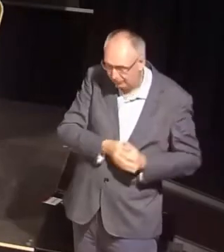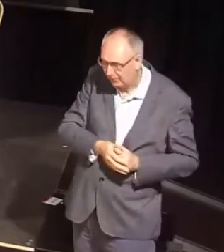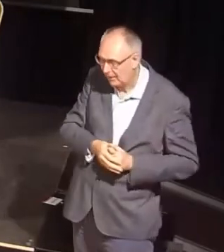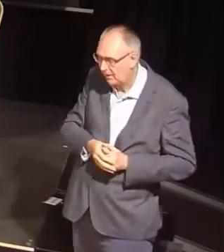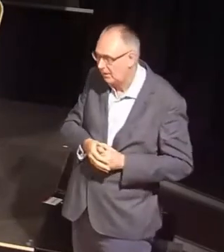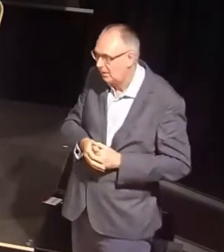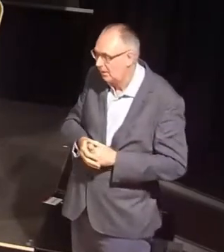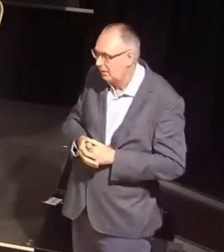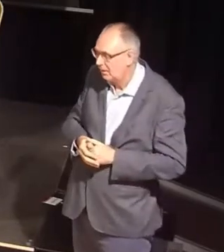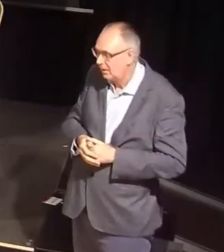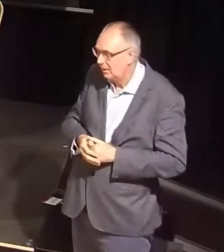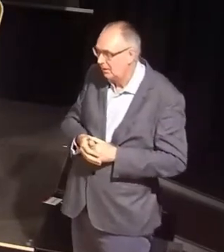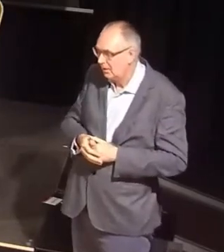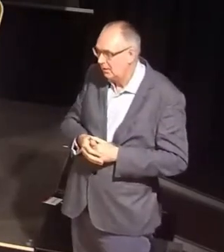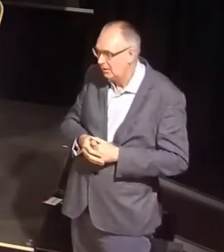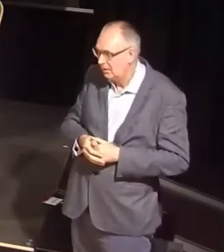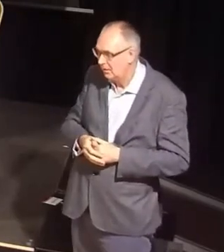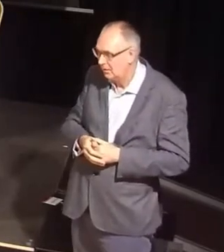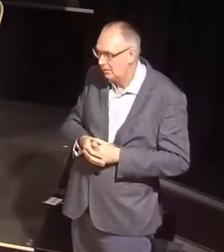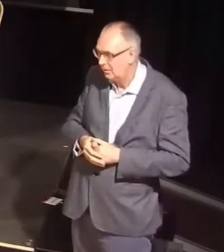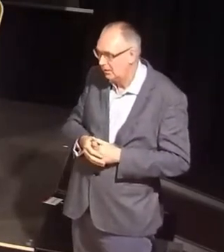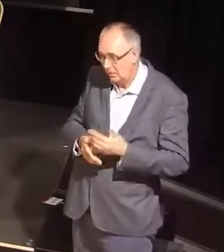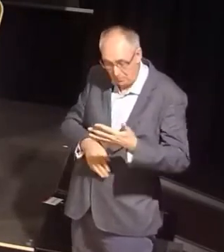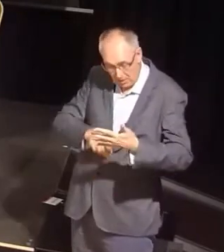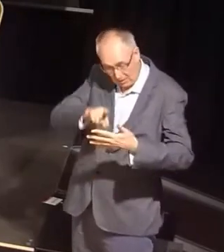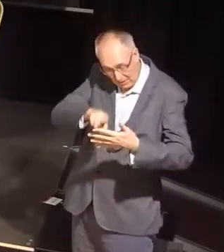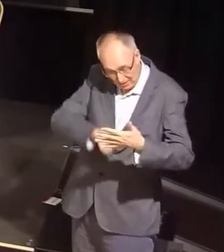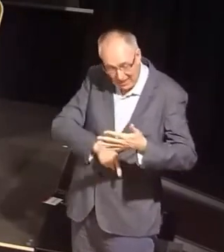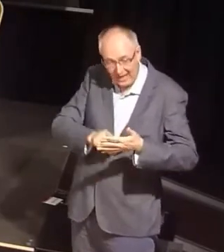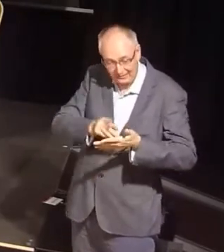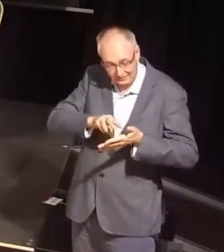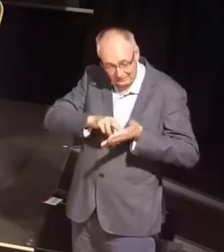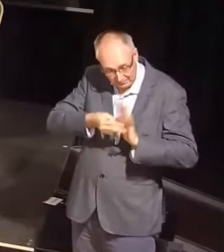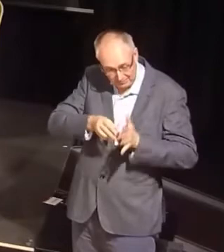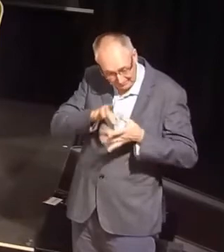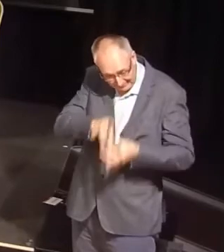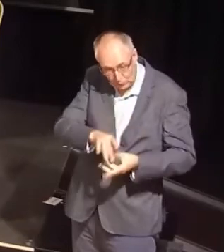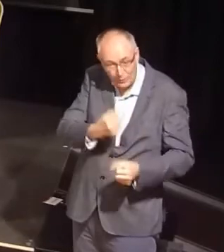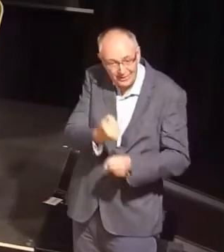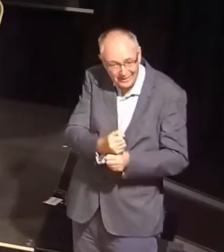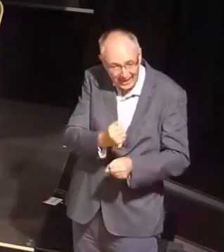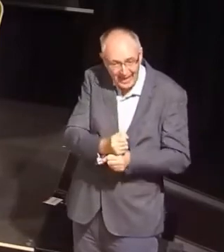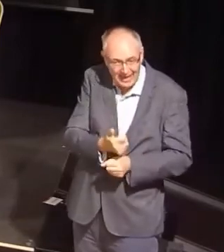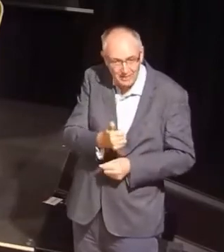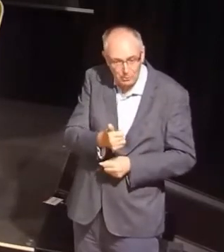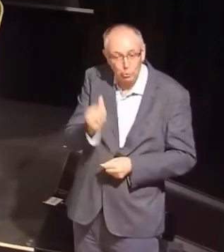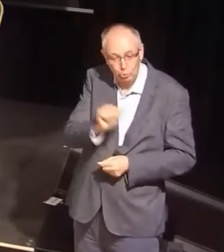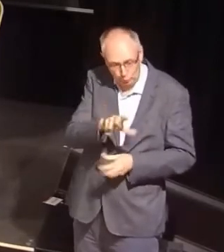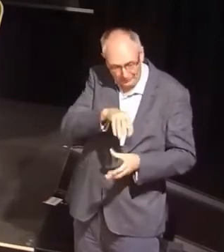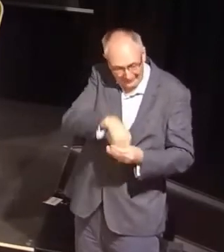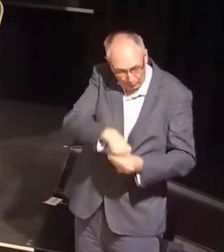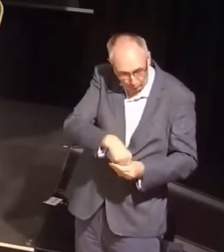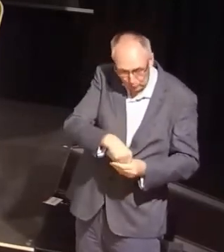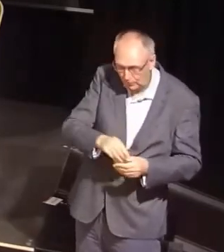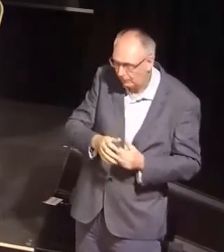that were part of the intended design of the game and how the game was meant to be played. One of the examples I was going to give